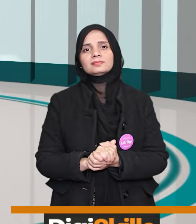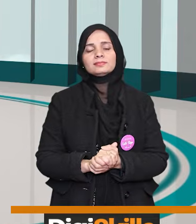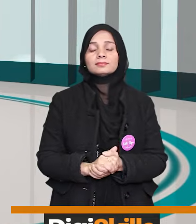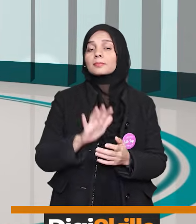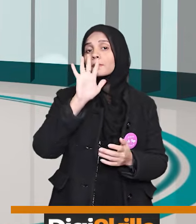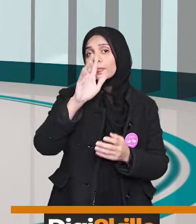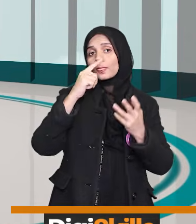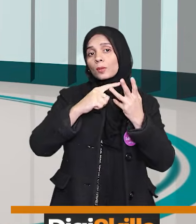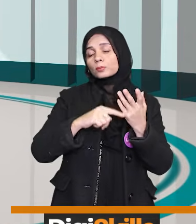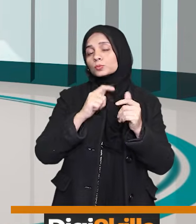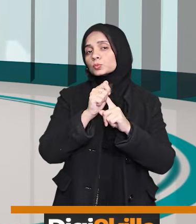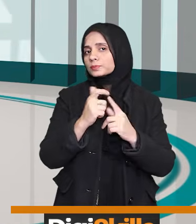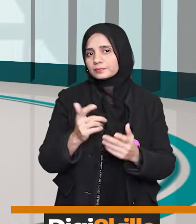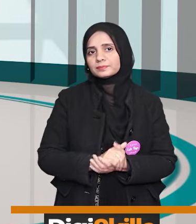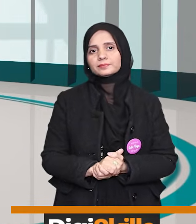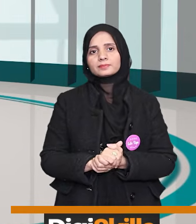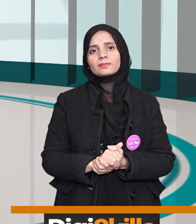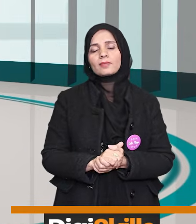The fifth important thing